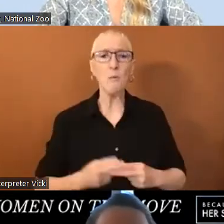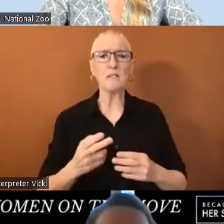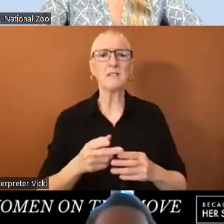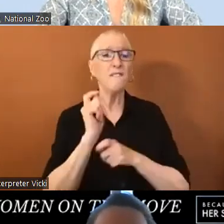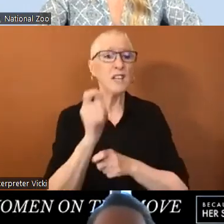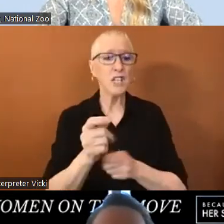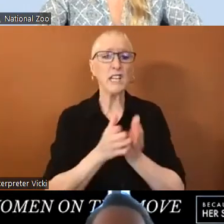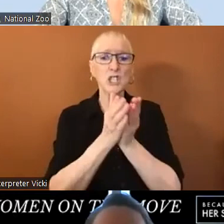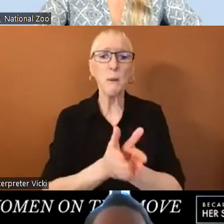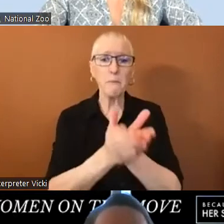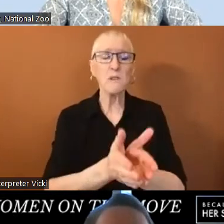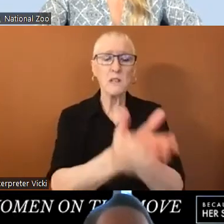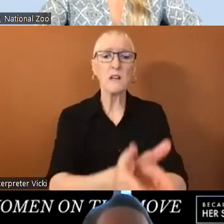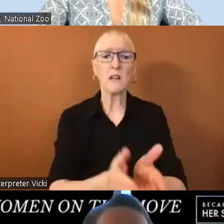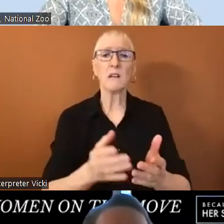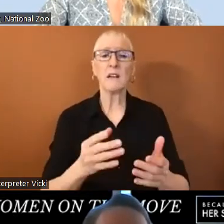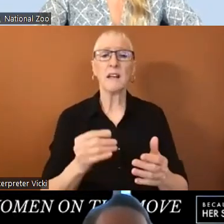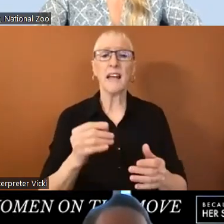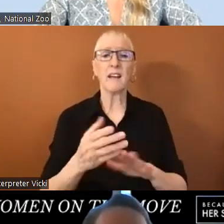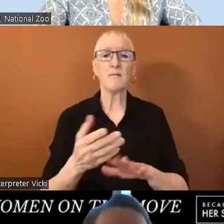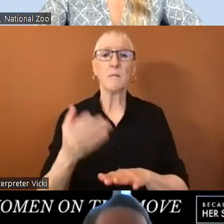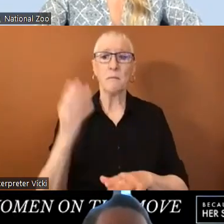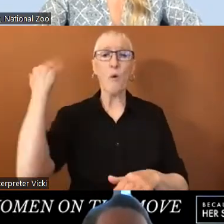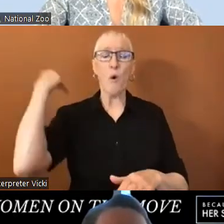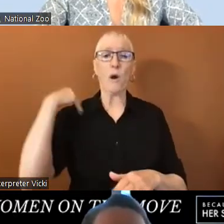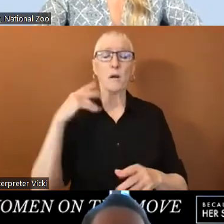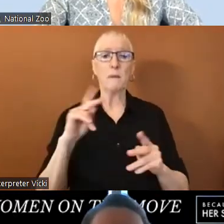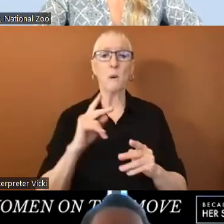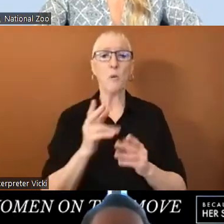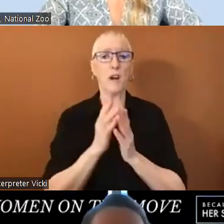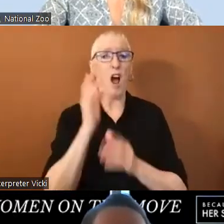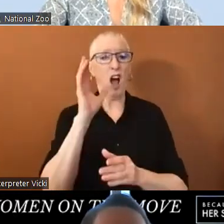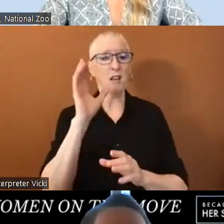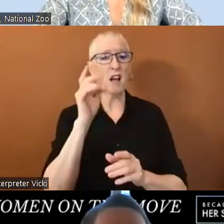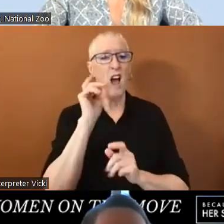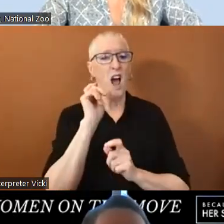shipping and early on whales were hunted for um, by humans for food and their blubber was...